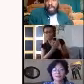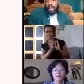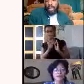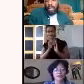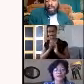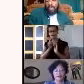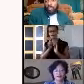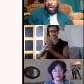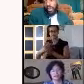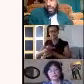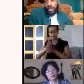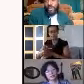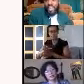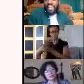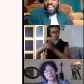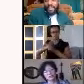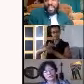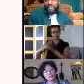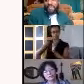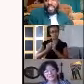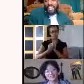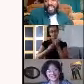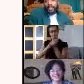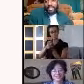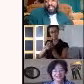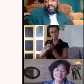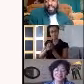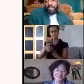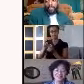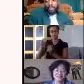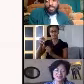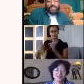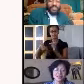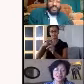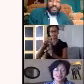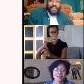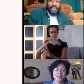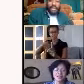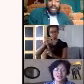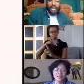environment, or well that too, in a racist environment.